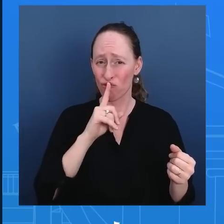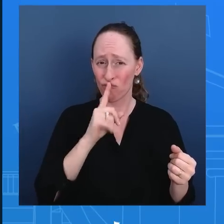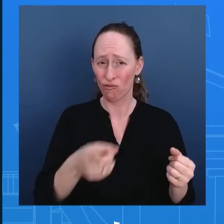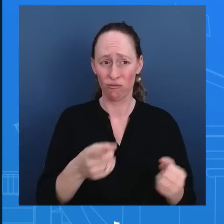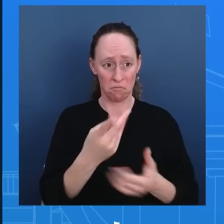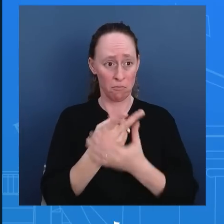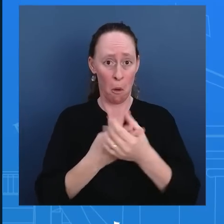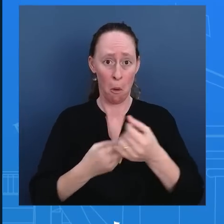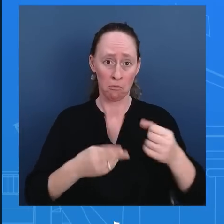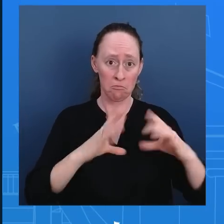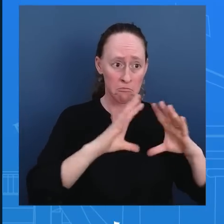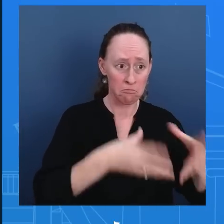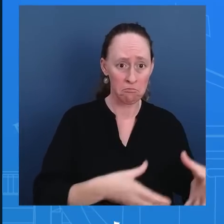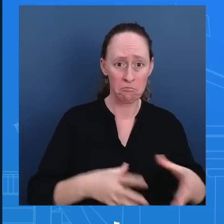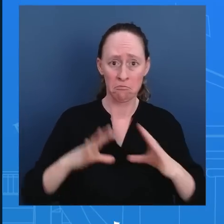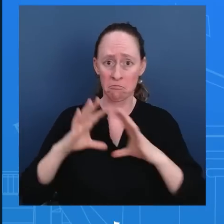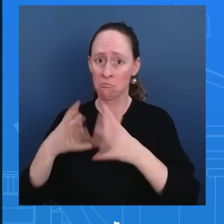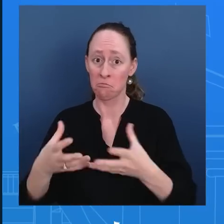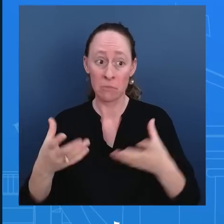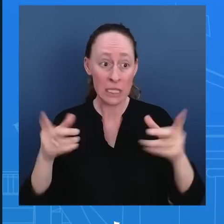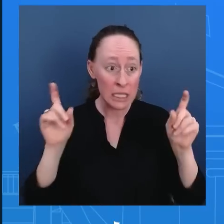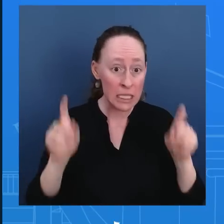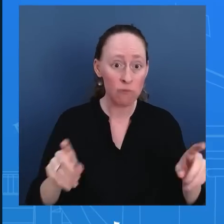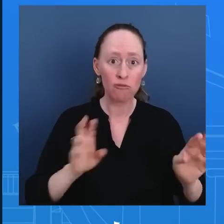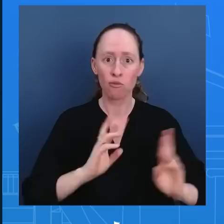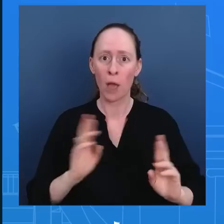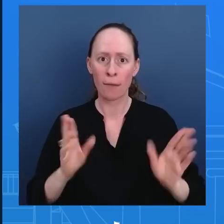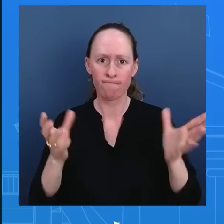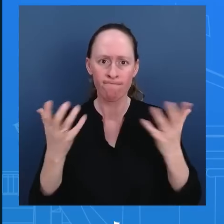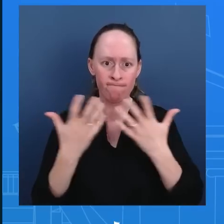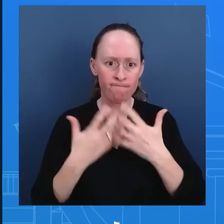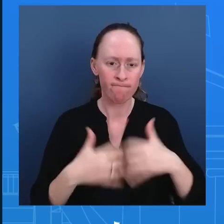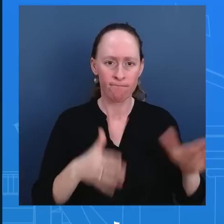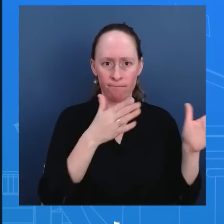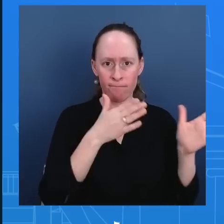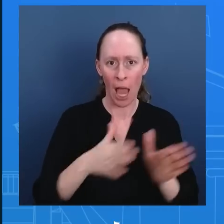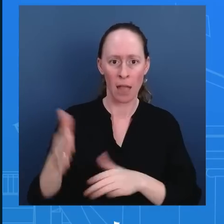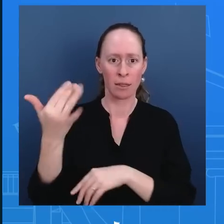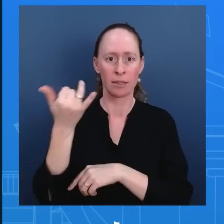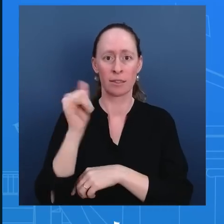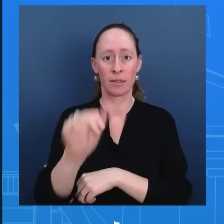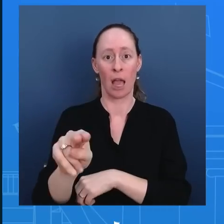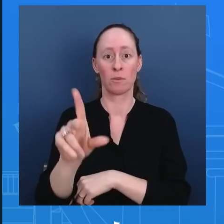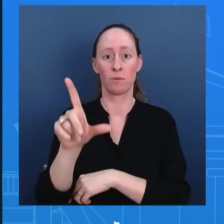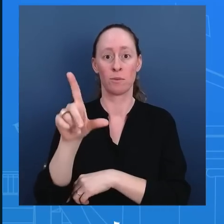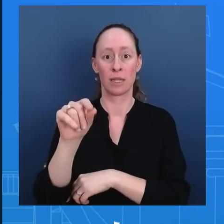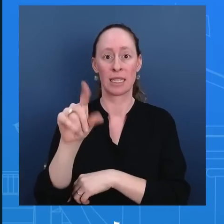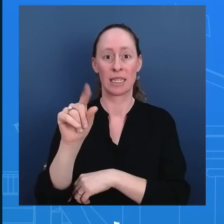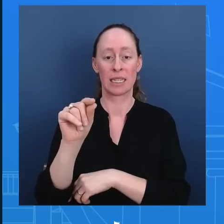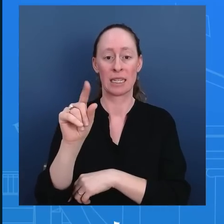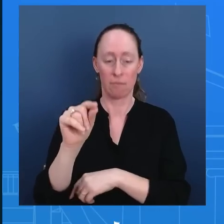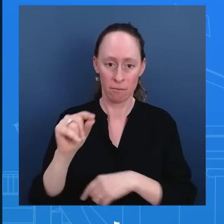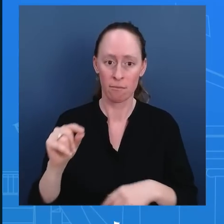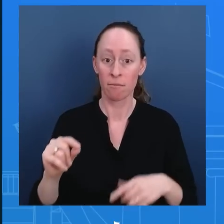as we move forward to a -- a transition at some point, but I just don’t have an update on meetings on the -- from here. The Press: Thank you.